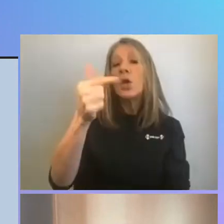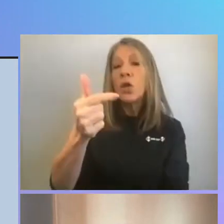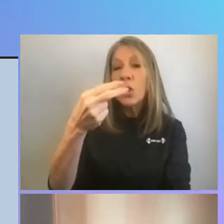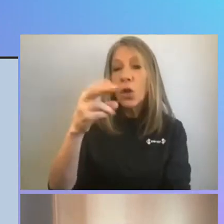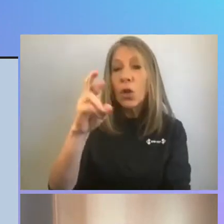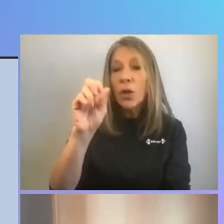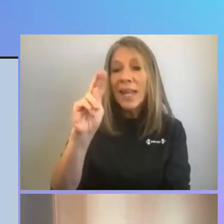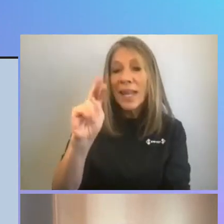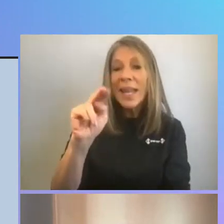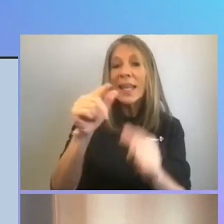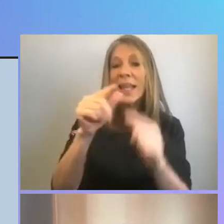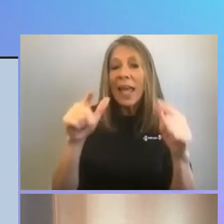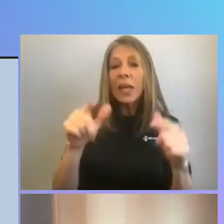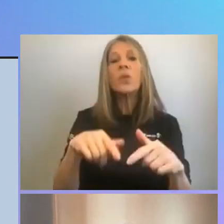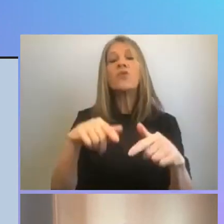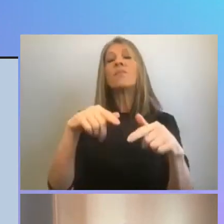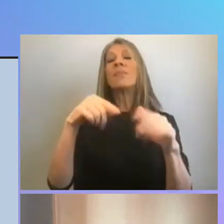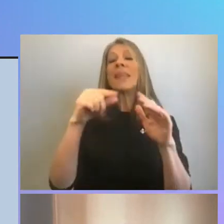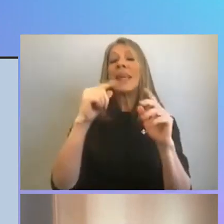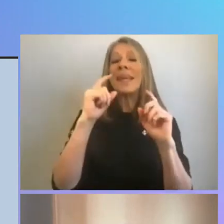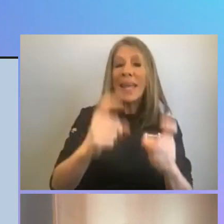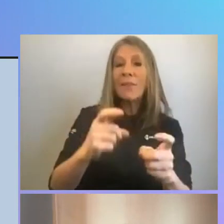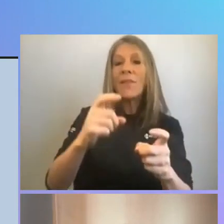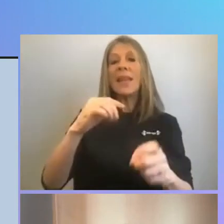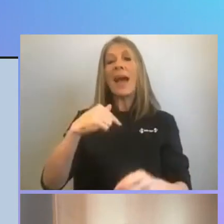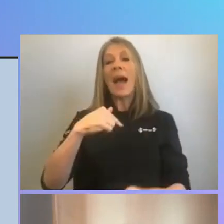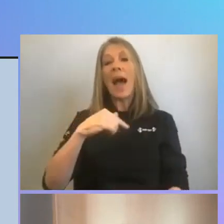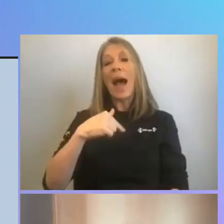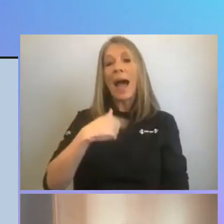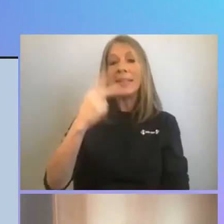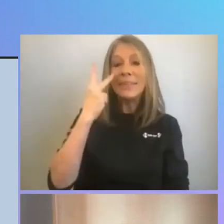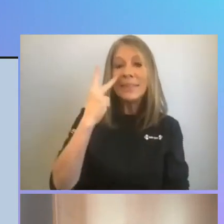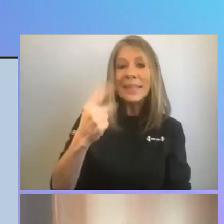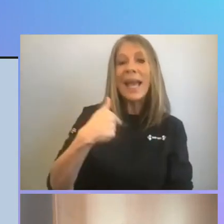the given the IC, the I here, then and they also have mobile